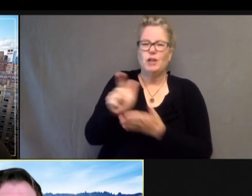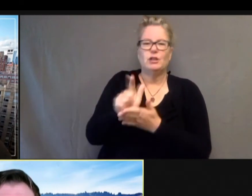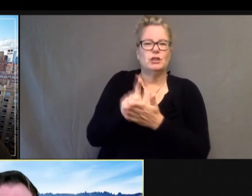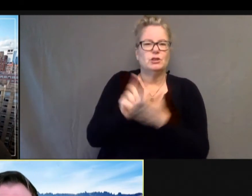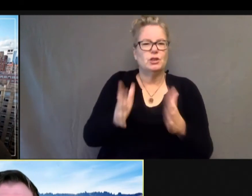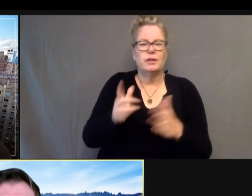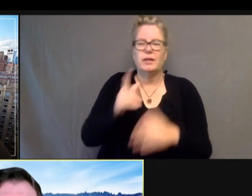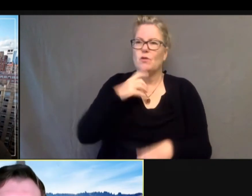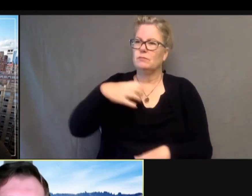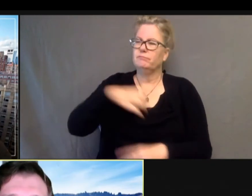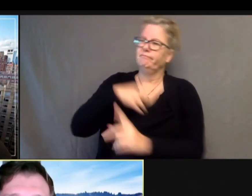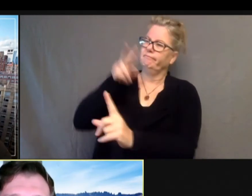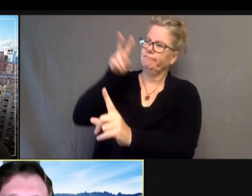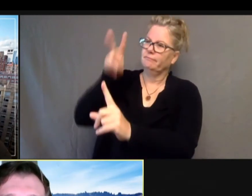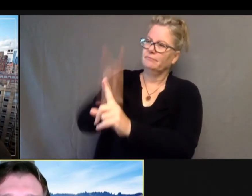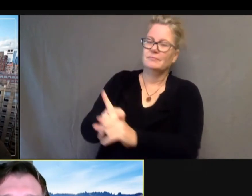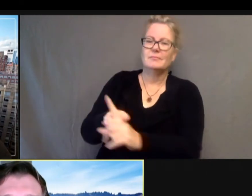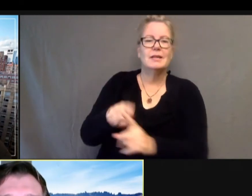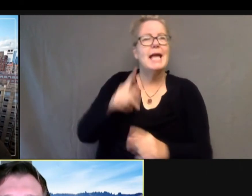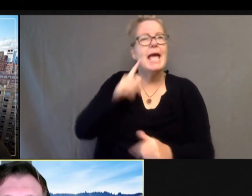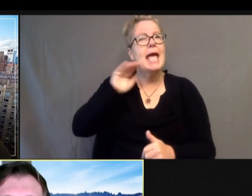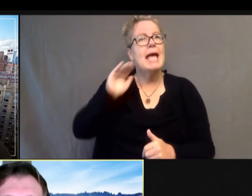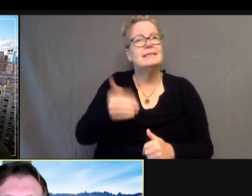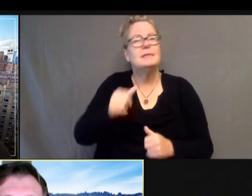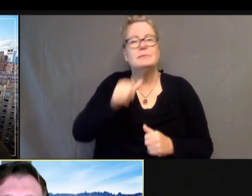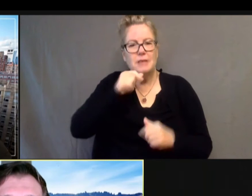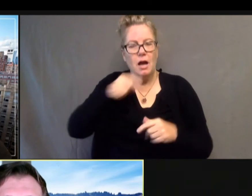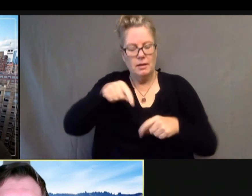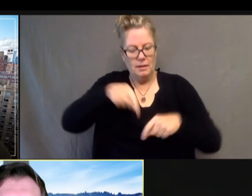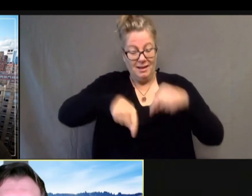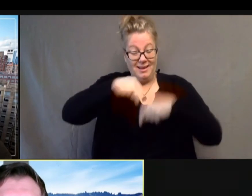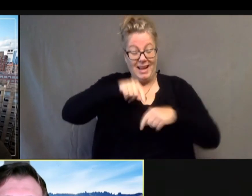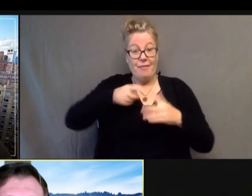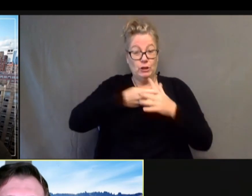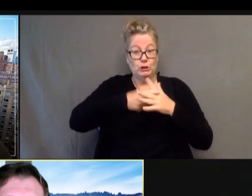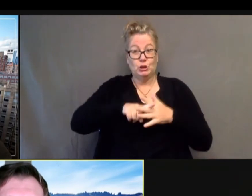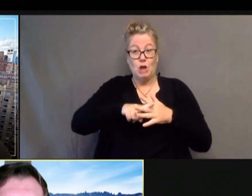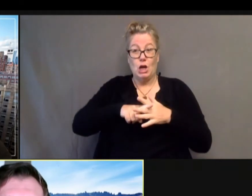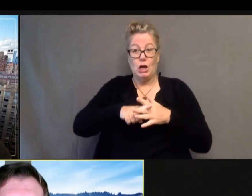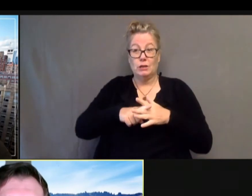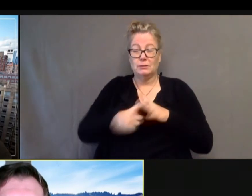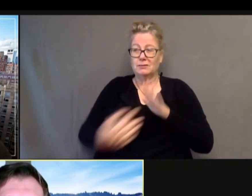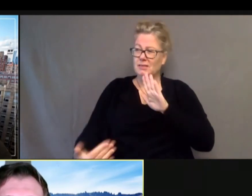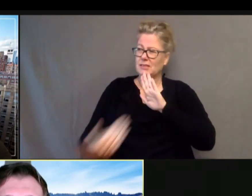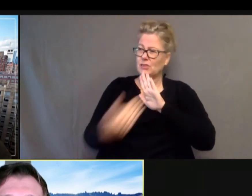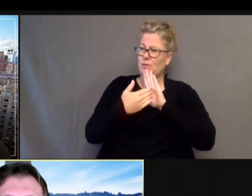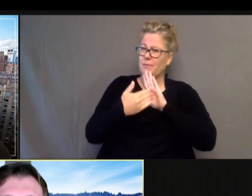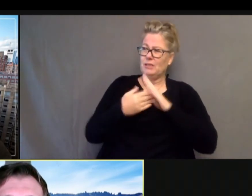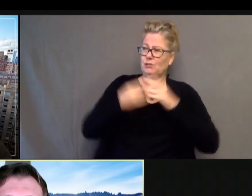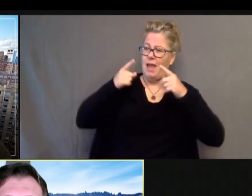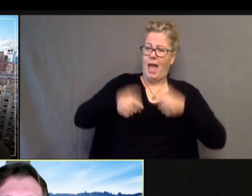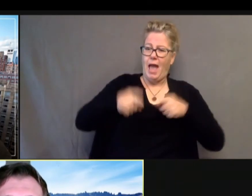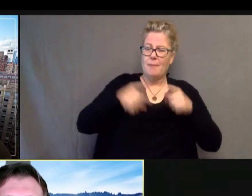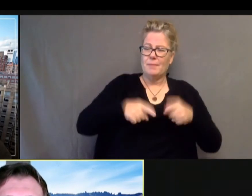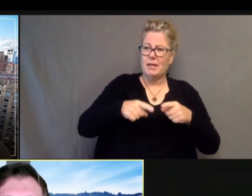And to me, it seems like hard to know if you're being discriminated against when to turn to